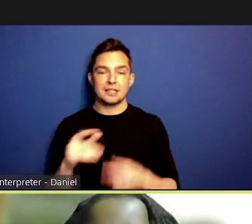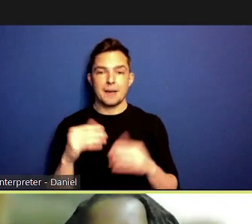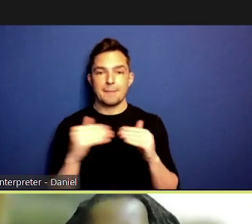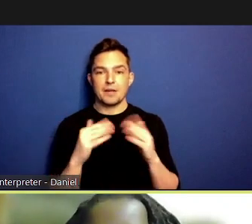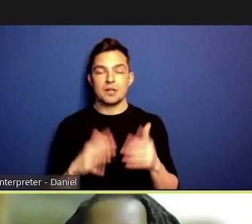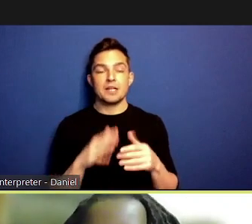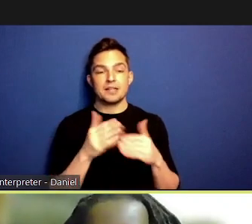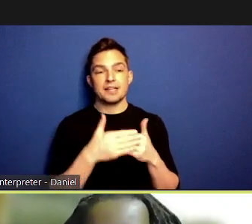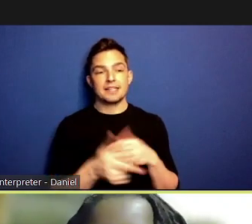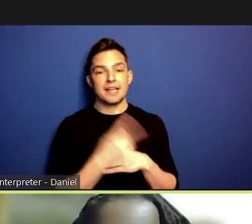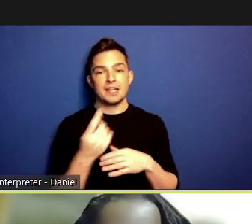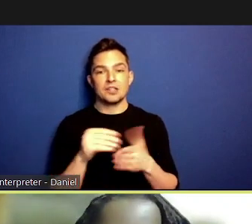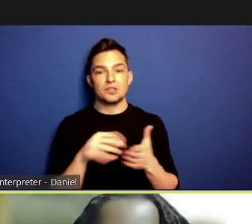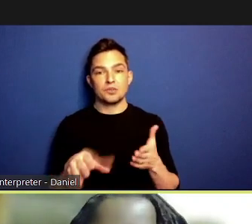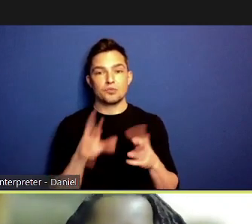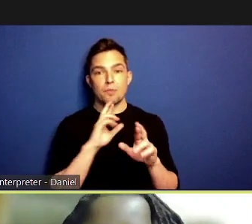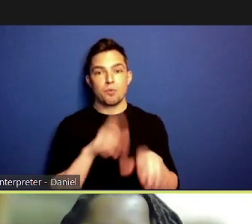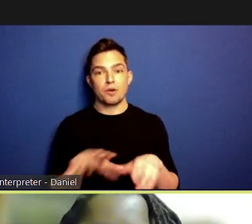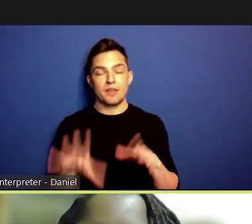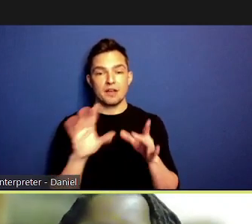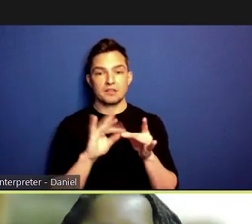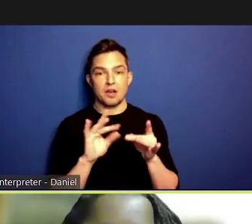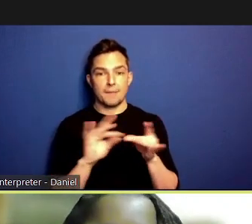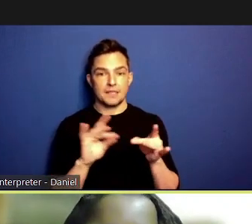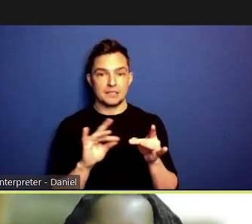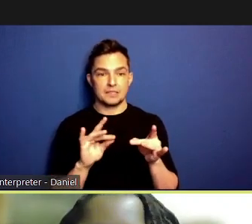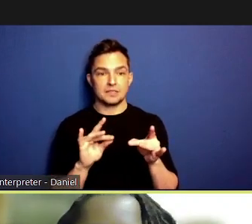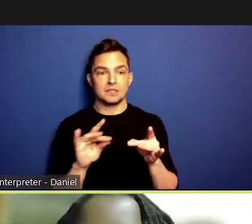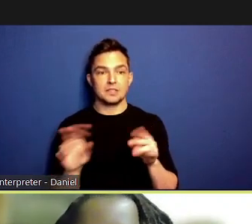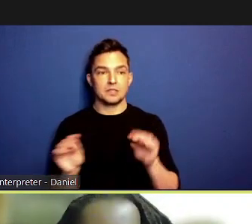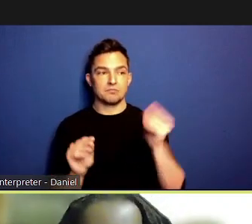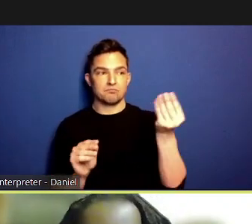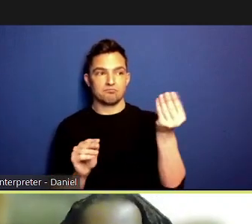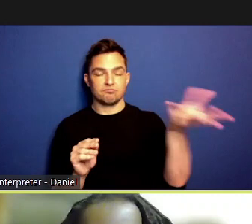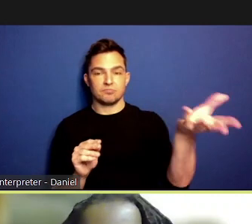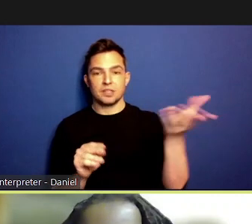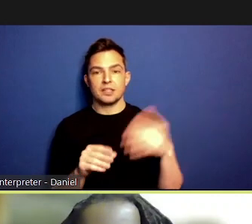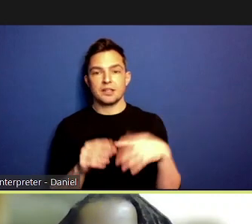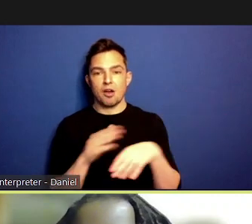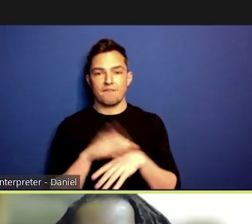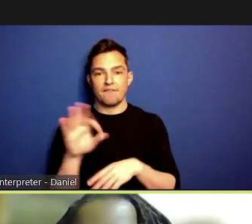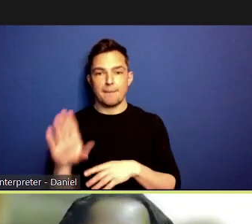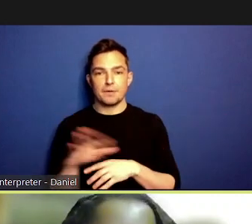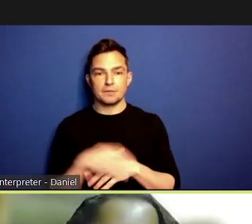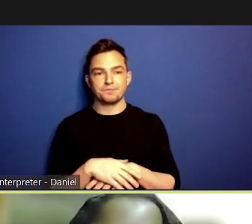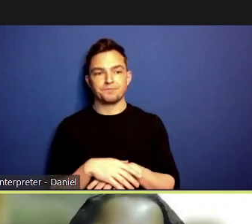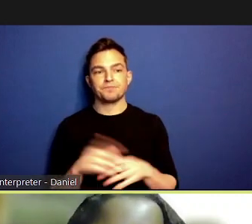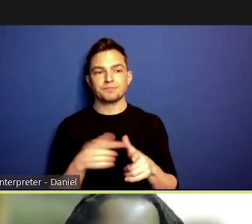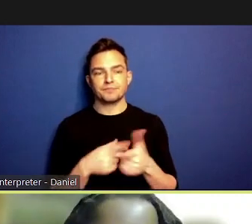student reported the comments that had been made on Facebook, and she proceeded to print